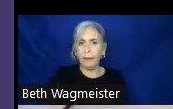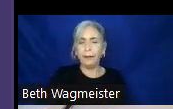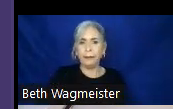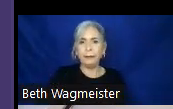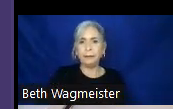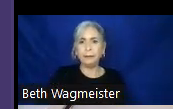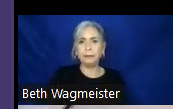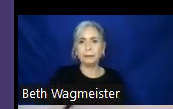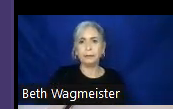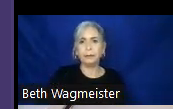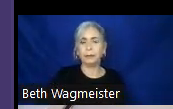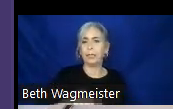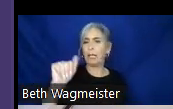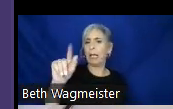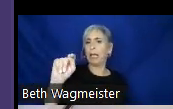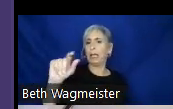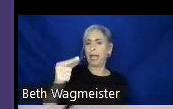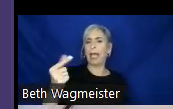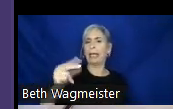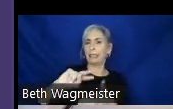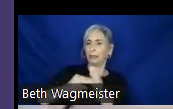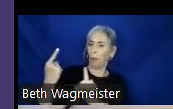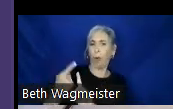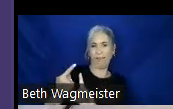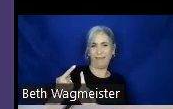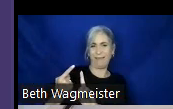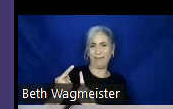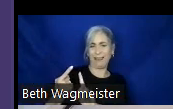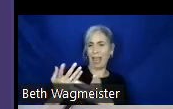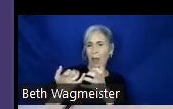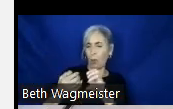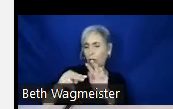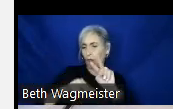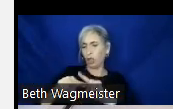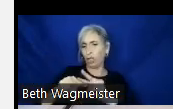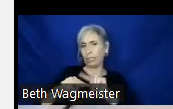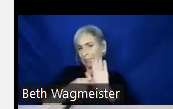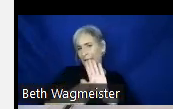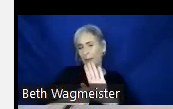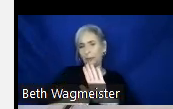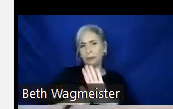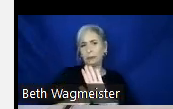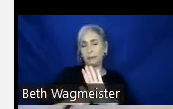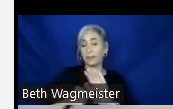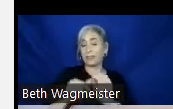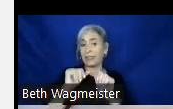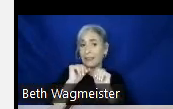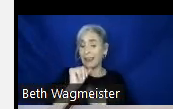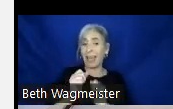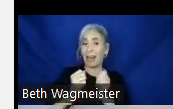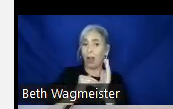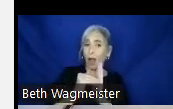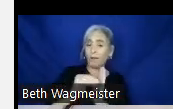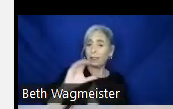That is what ATAG priority is about. A lot of CMS don't have these features. In the example,